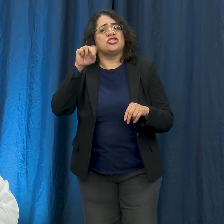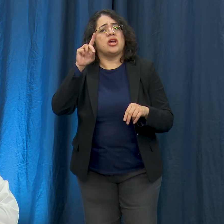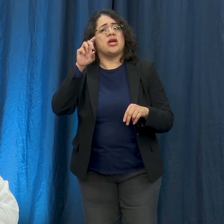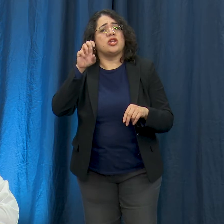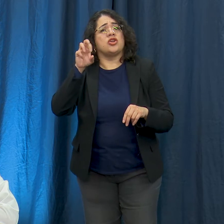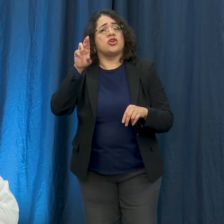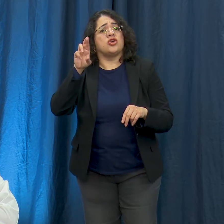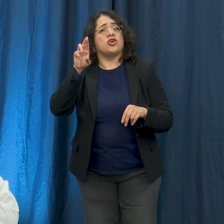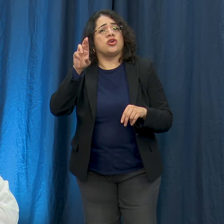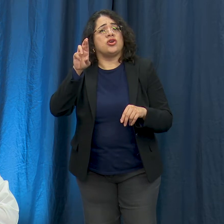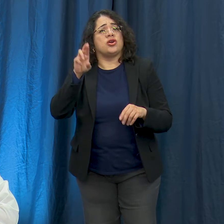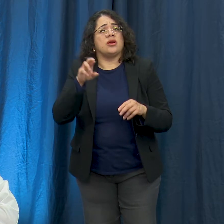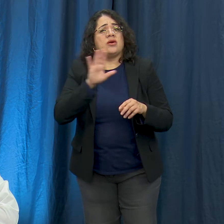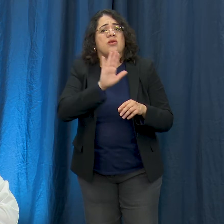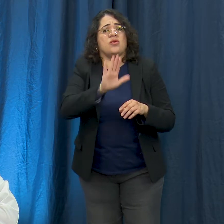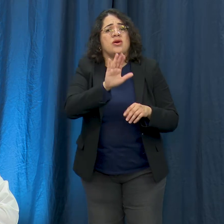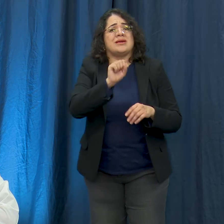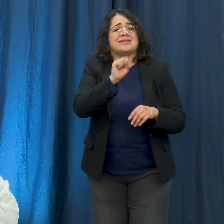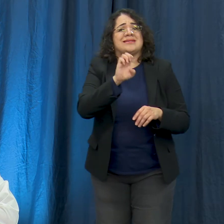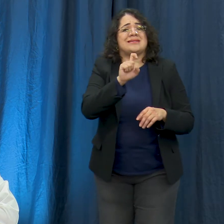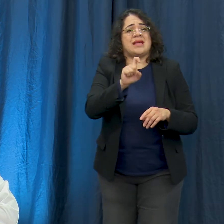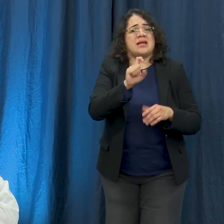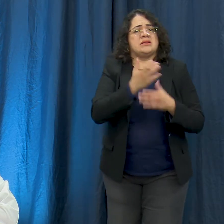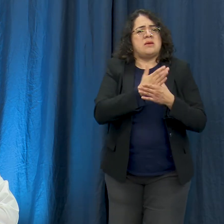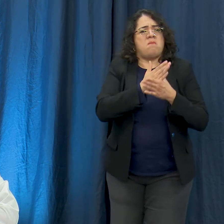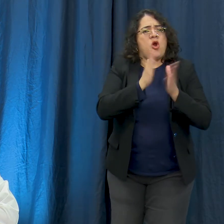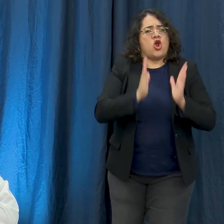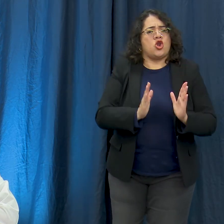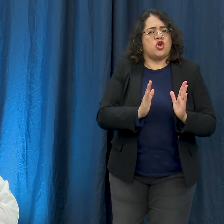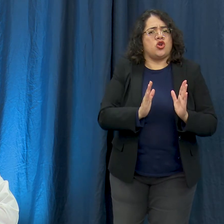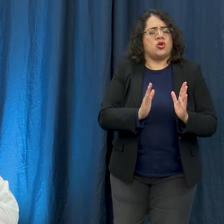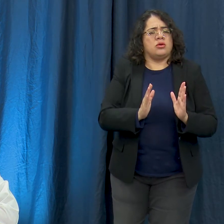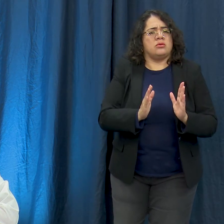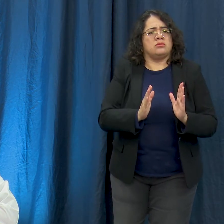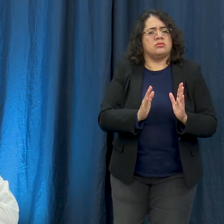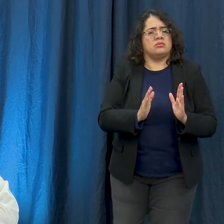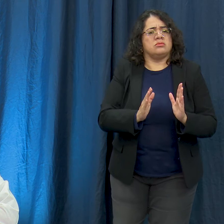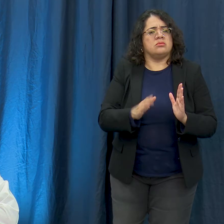partner that's what I was told by the city but from all the health officials